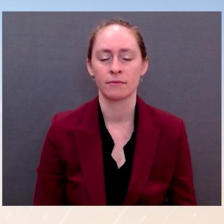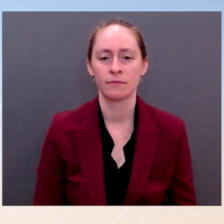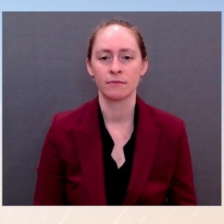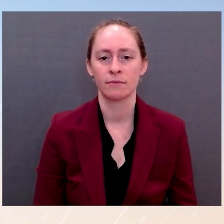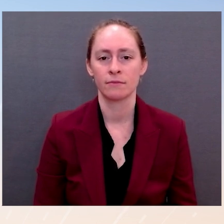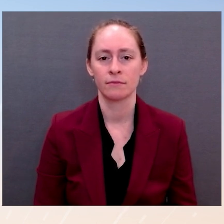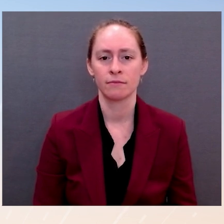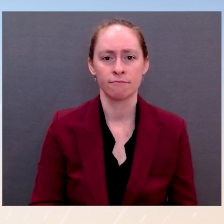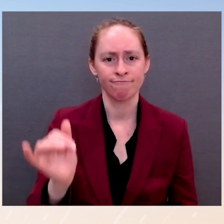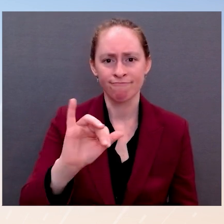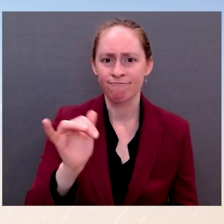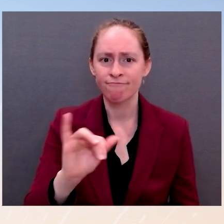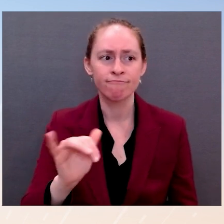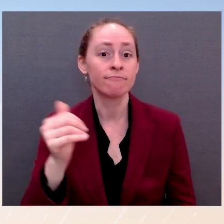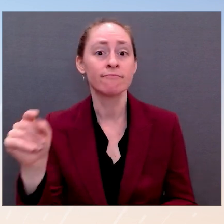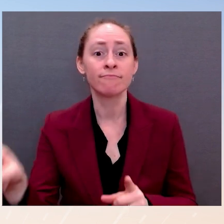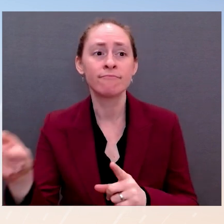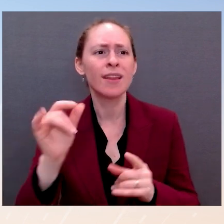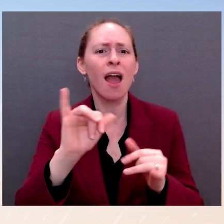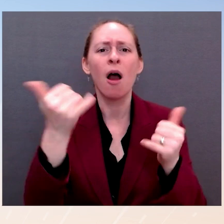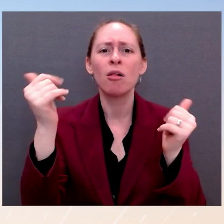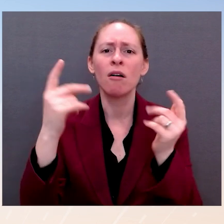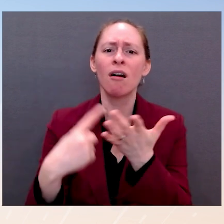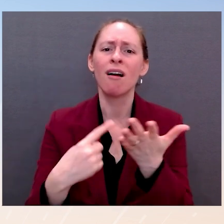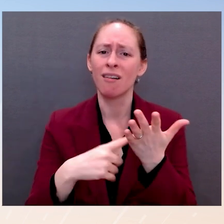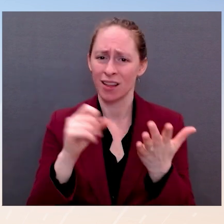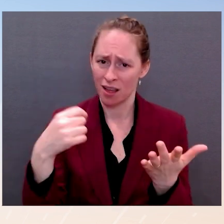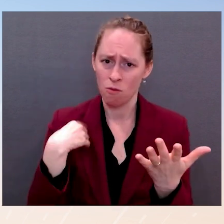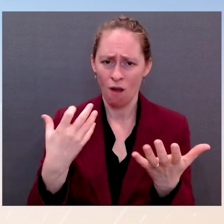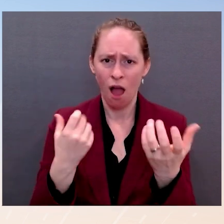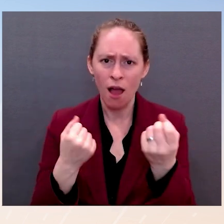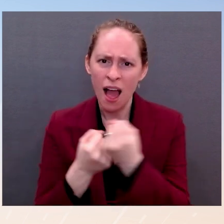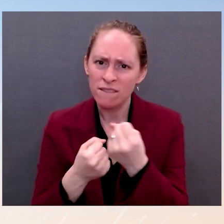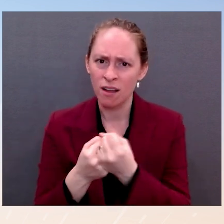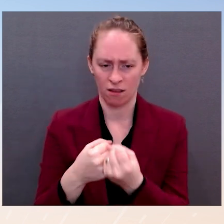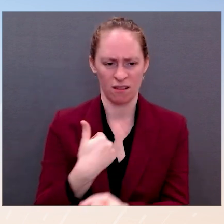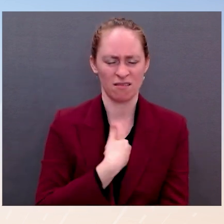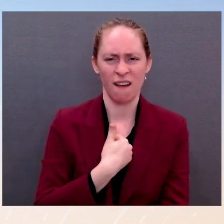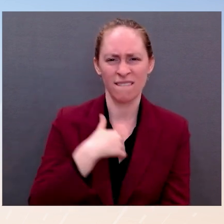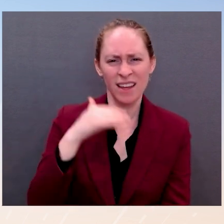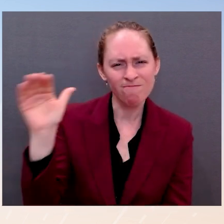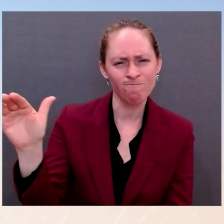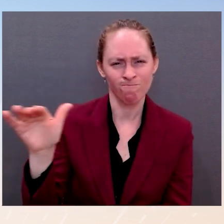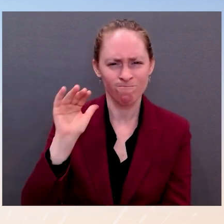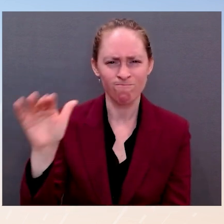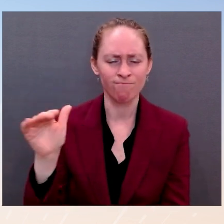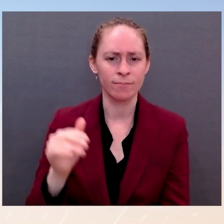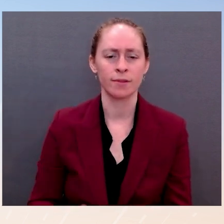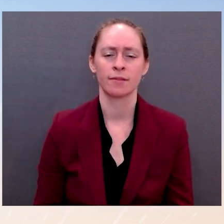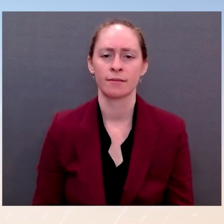just as the distinguished panelists have talked about, really make sure that we are advocating for ourselves.